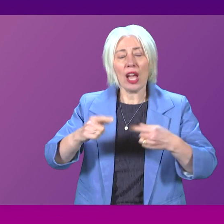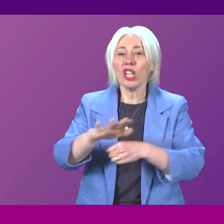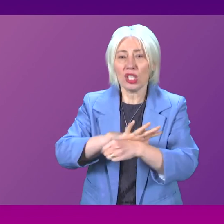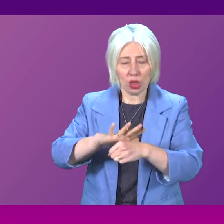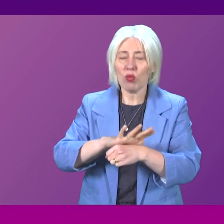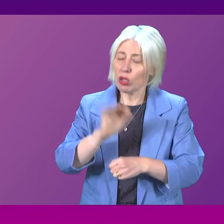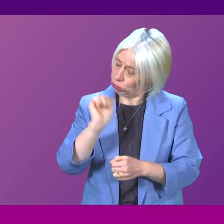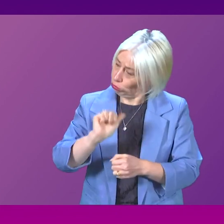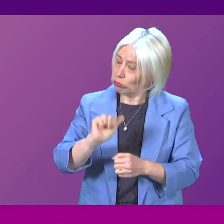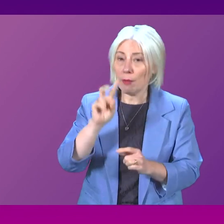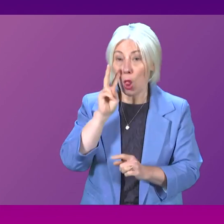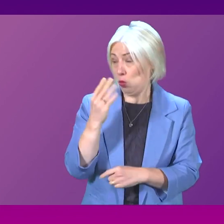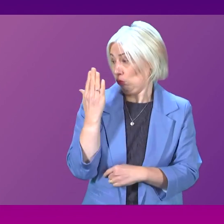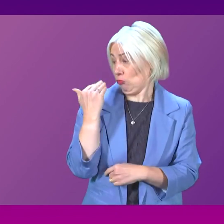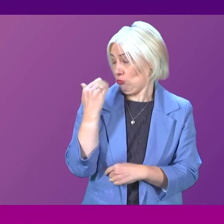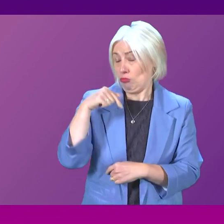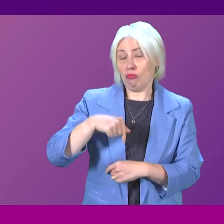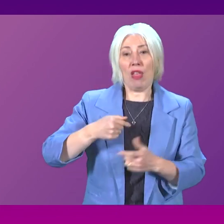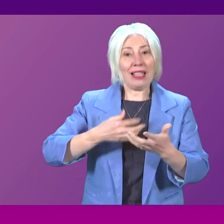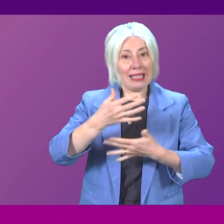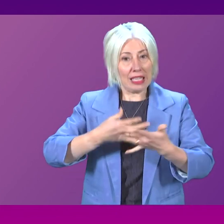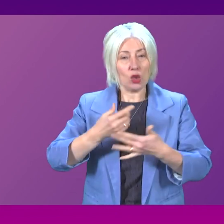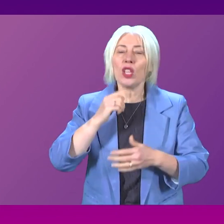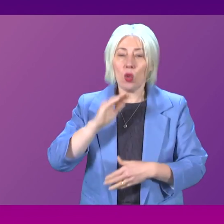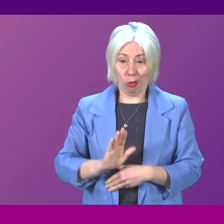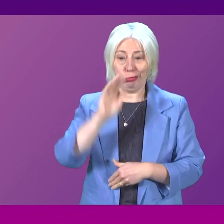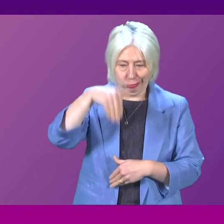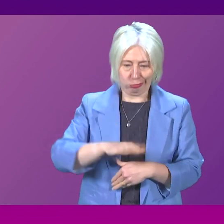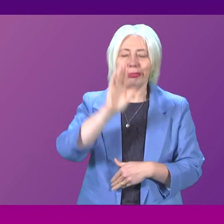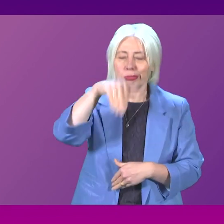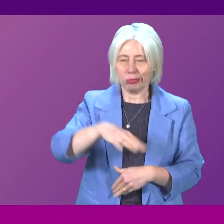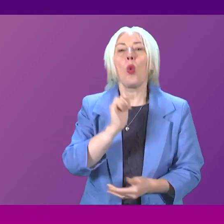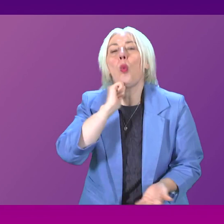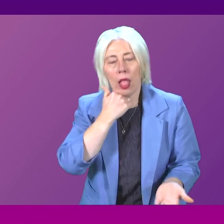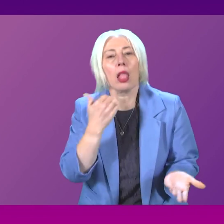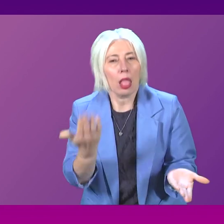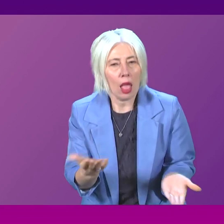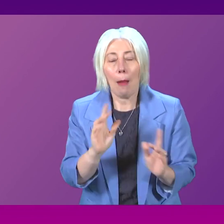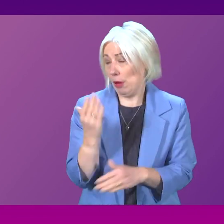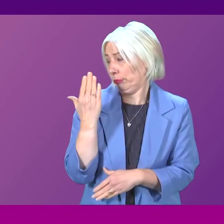The statistics will fluctuate week on week, but if we look at the statistics that have